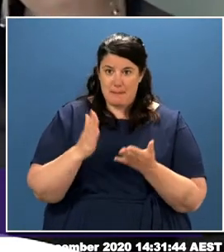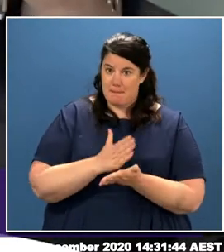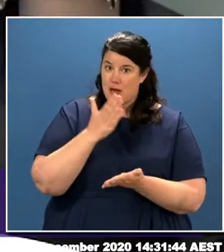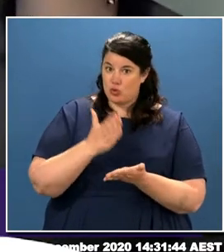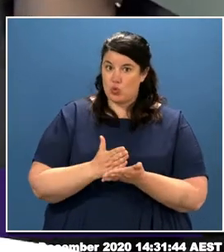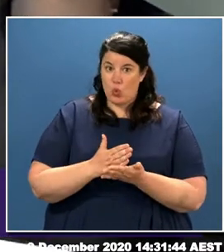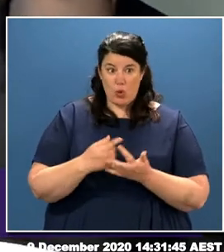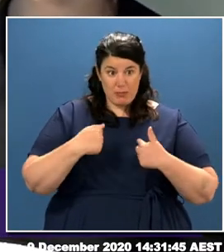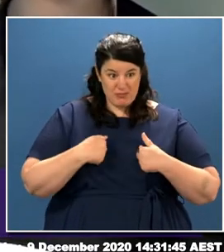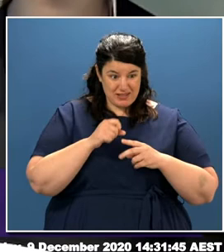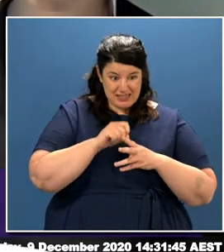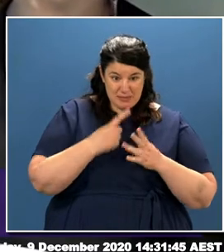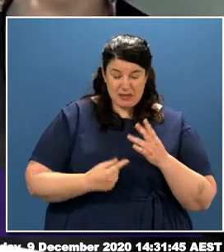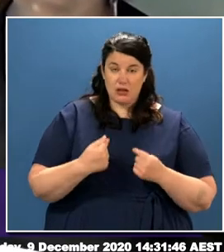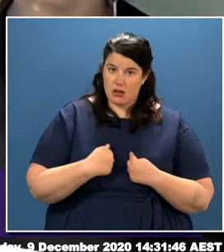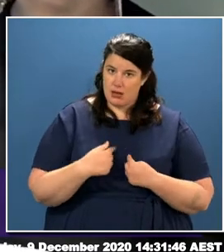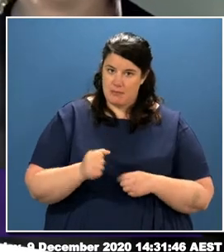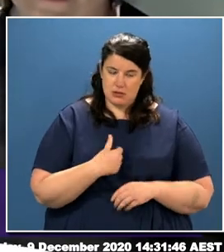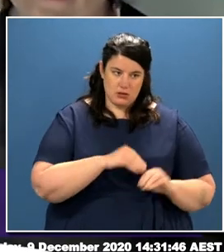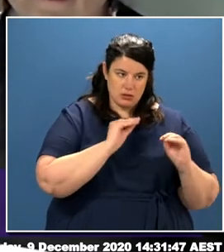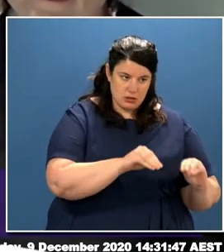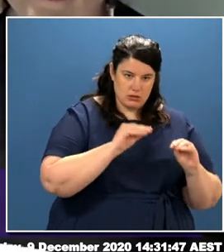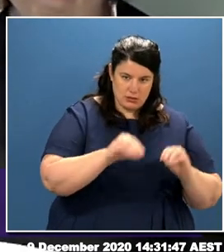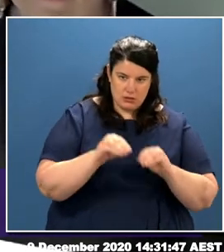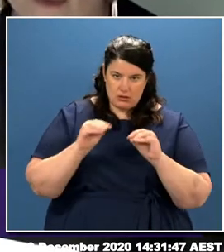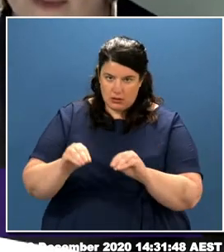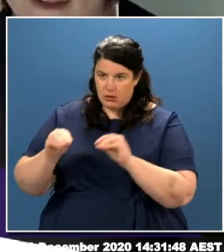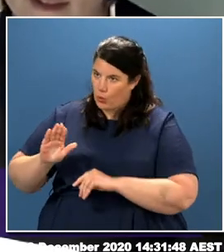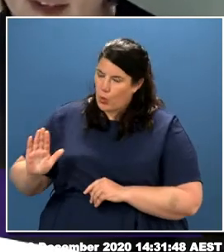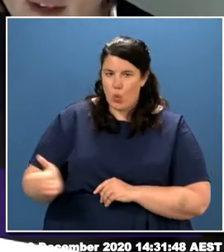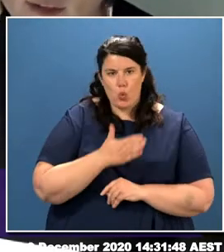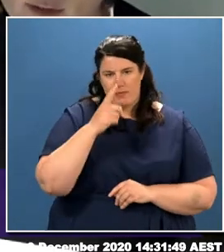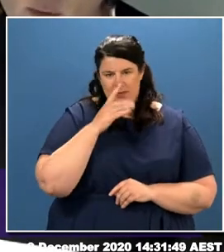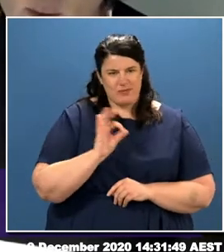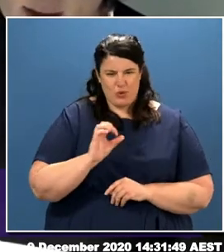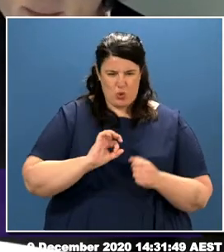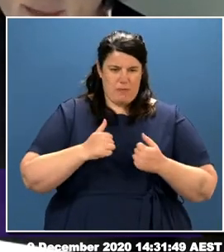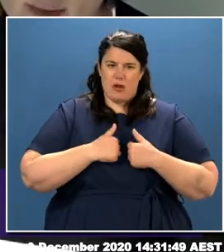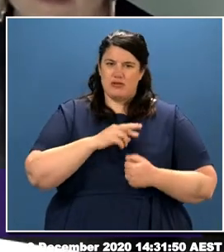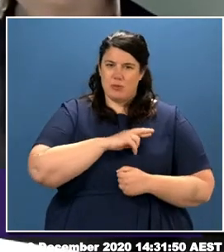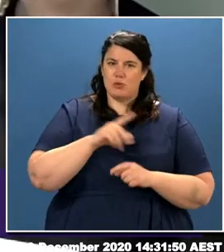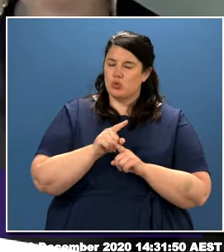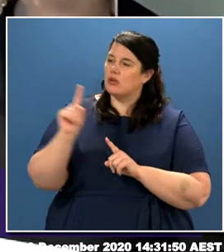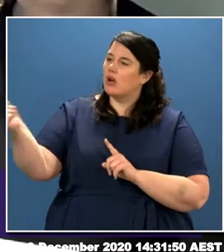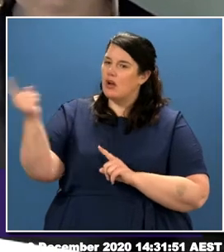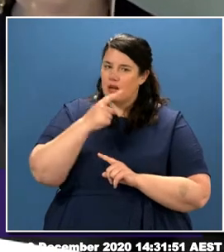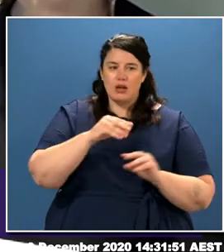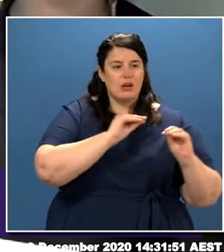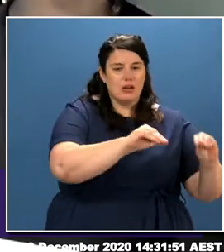the burden of having again to actually educate others in that space. So those are some of the issues that came up.